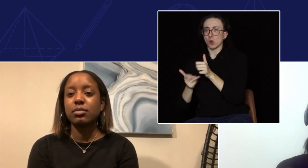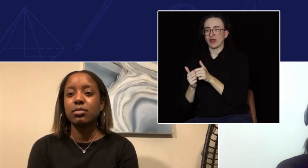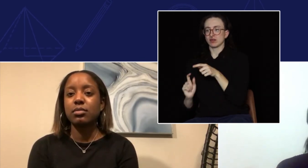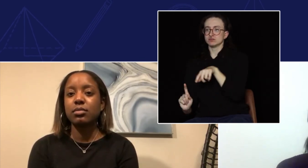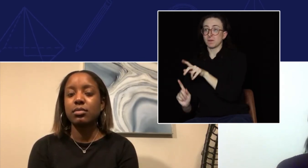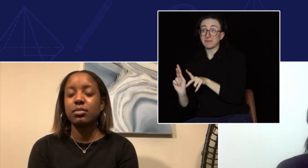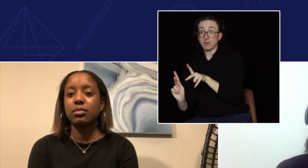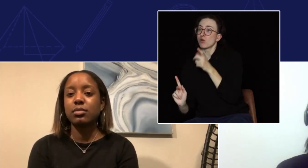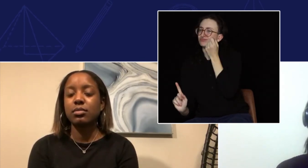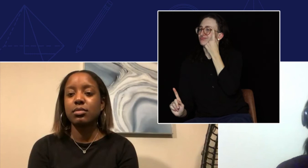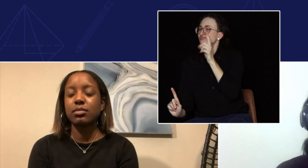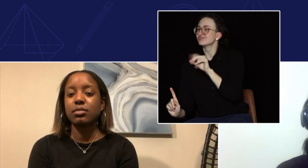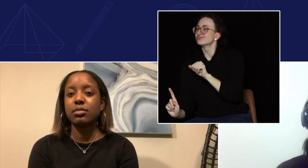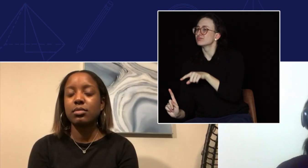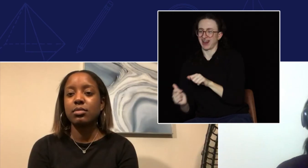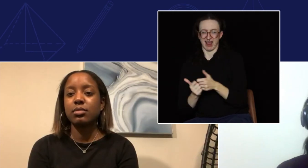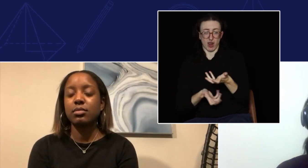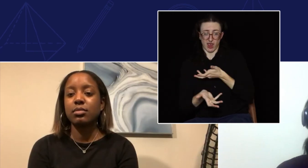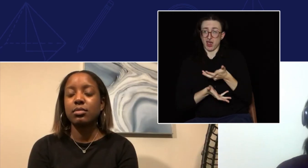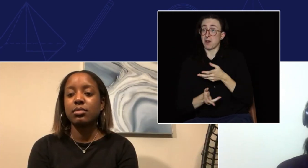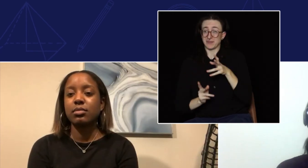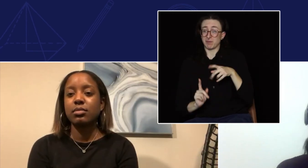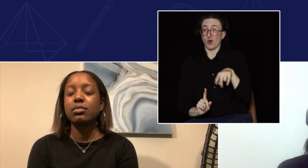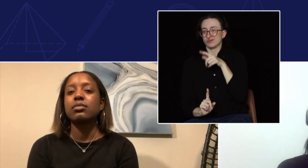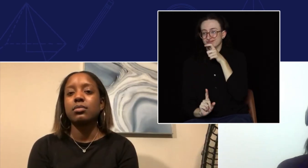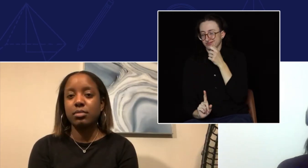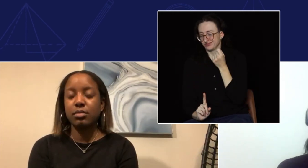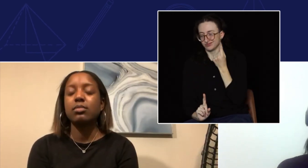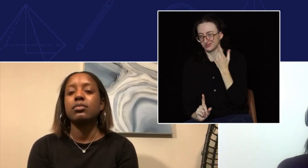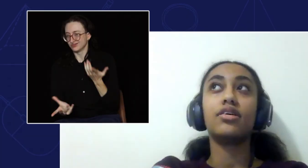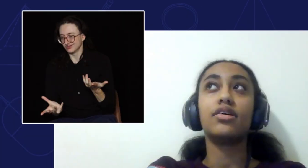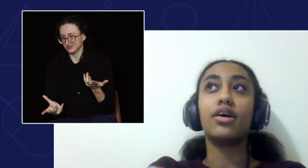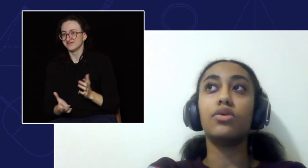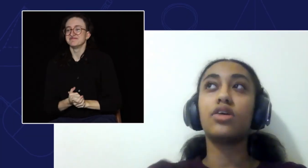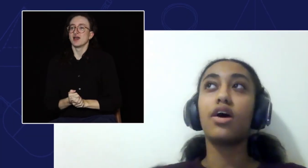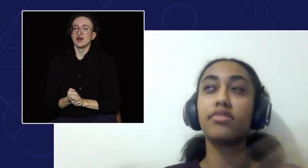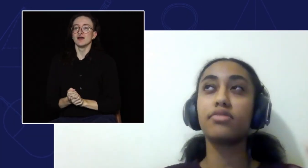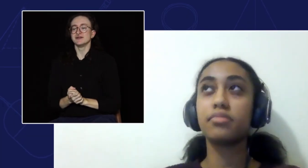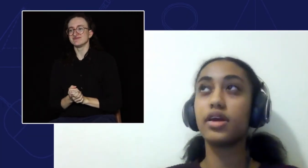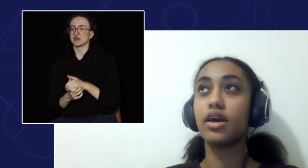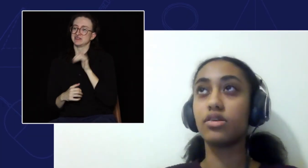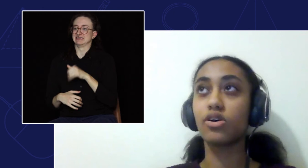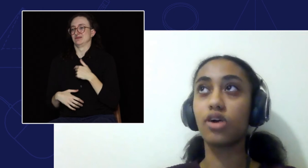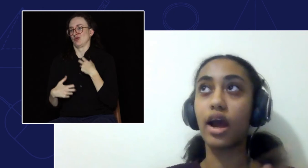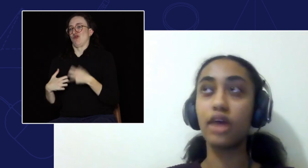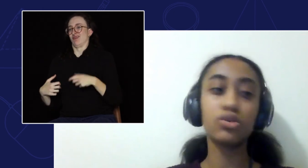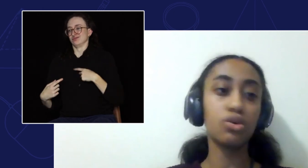who know this type of disability and people who doesn't. [YABSERA:] It was hard for me until high school,